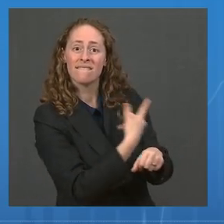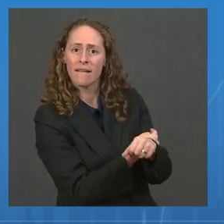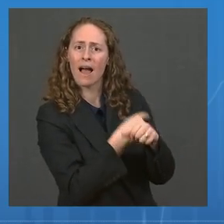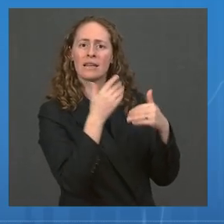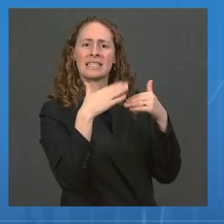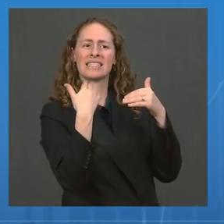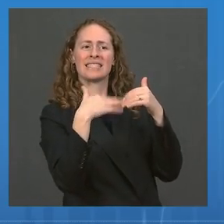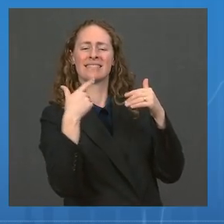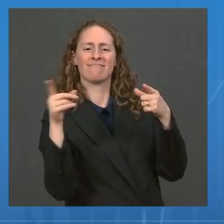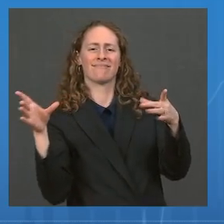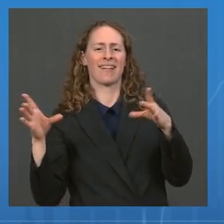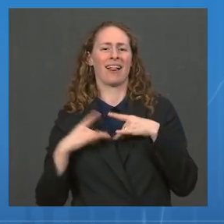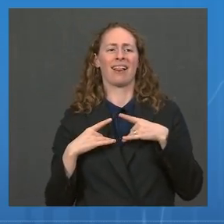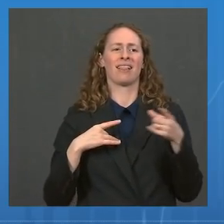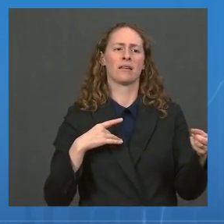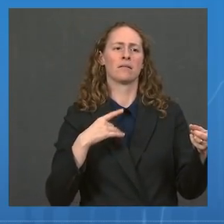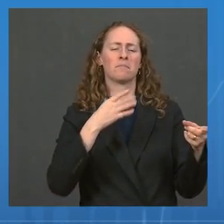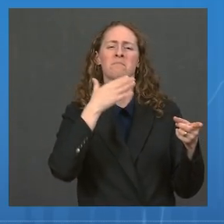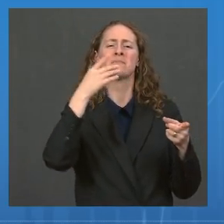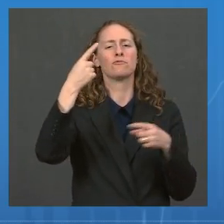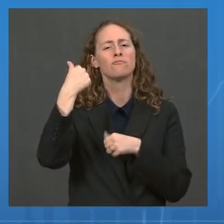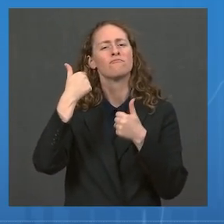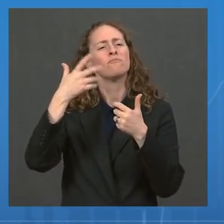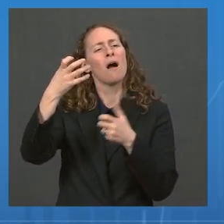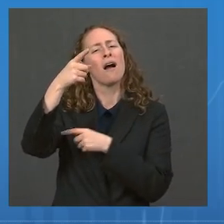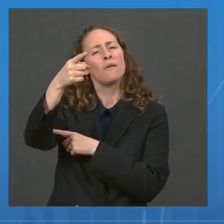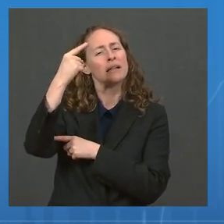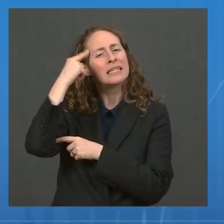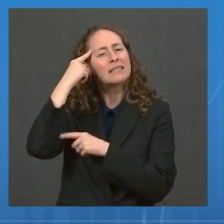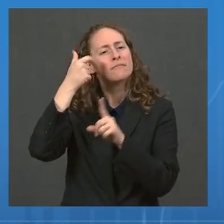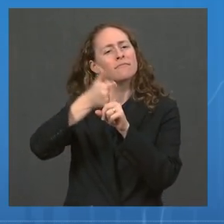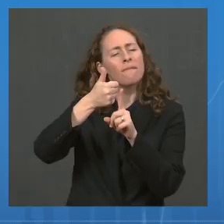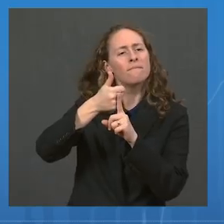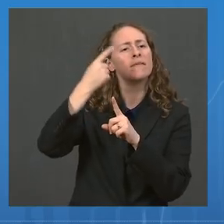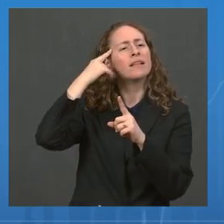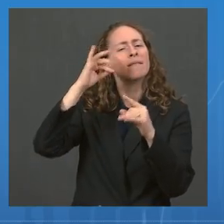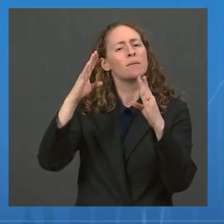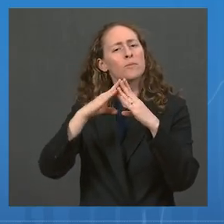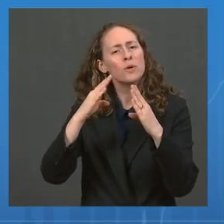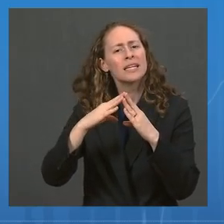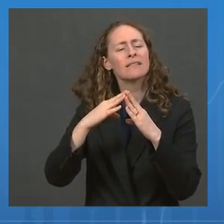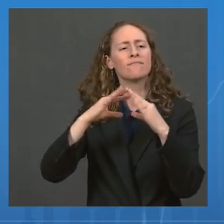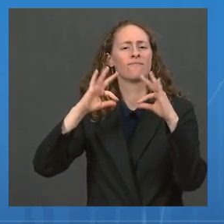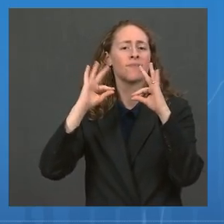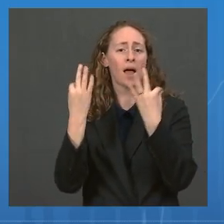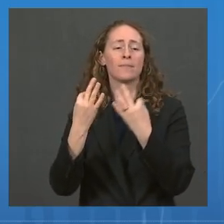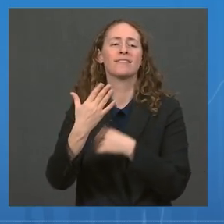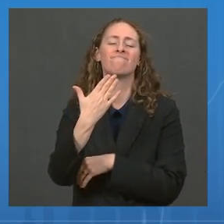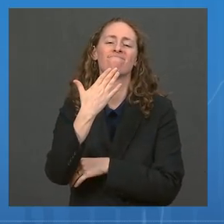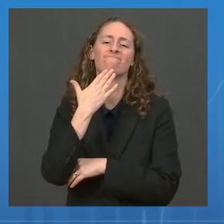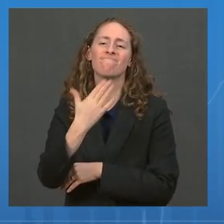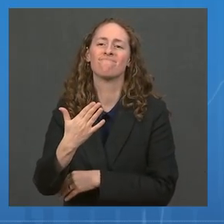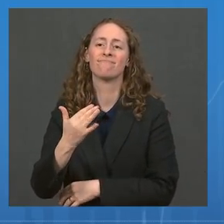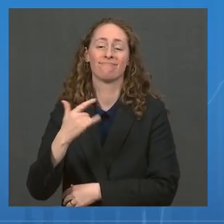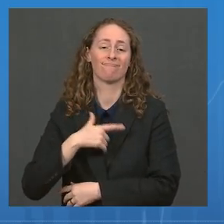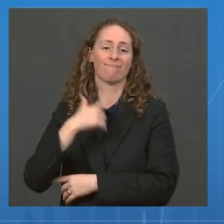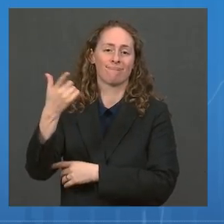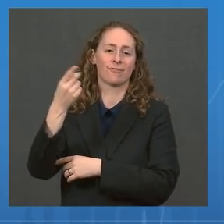to protect your community, your family, and yourself. Thank you. I'll now turn things over to Dr. Fauci. Dr. Fauci: Thank you very much,